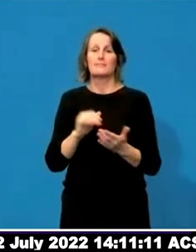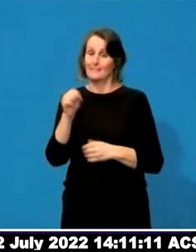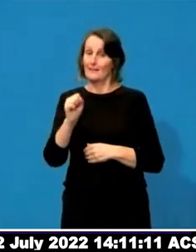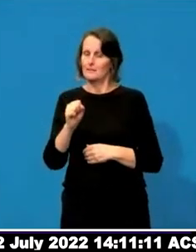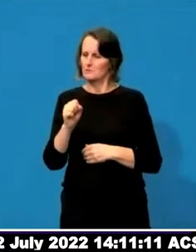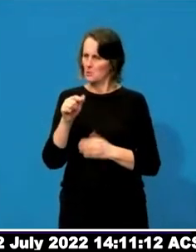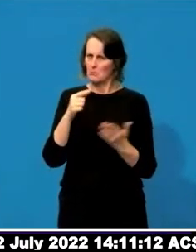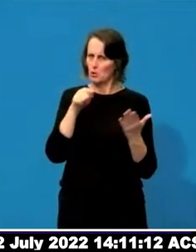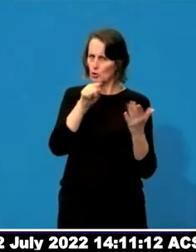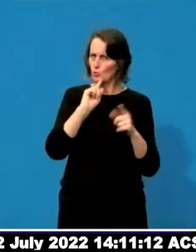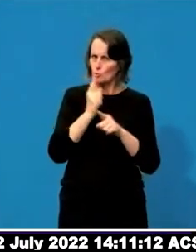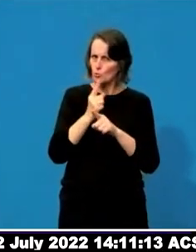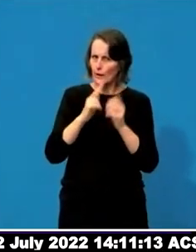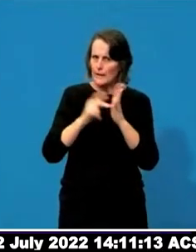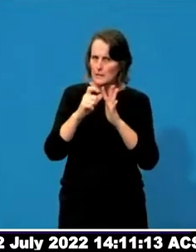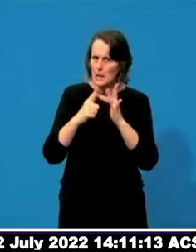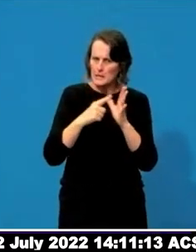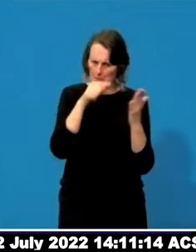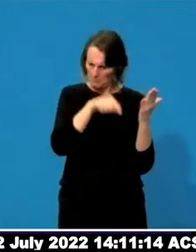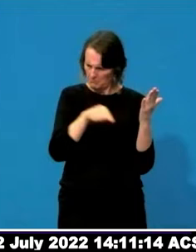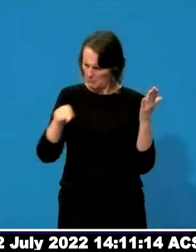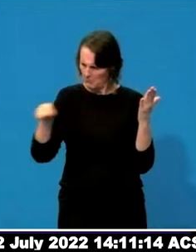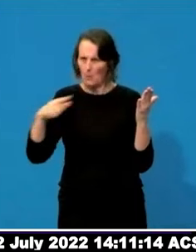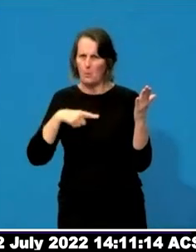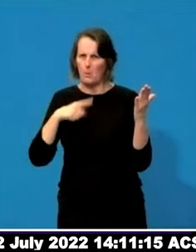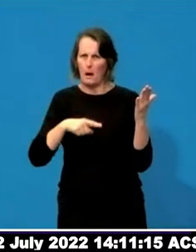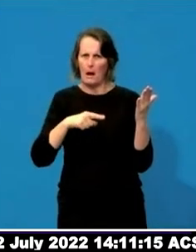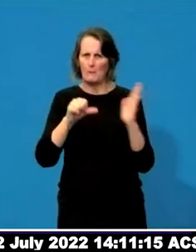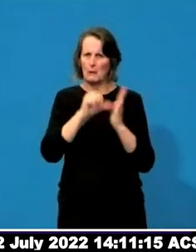MS McRAE: We initially sent an email - when we realised what was happening,